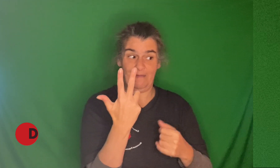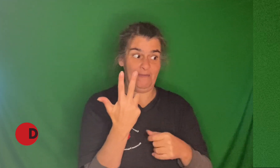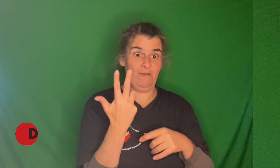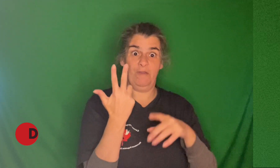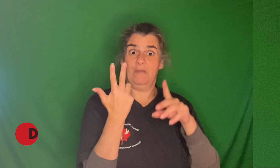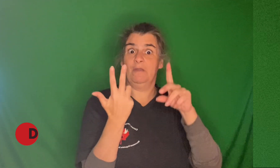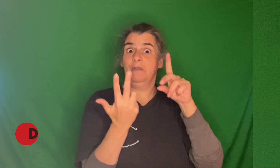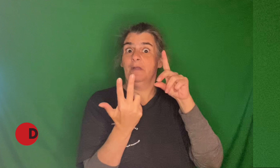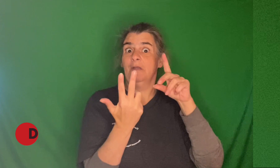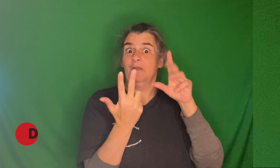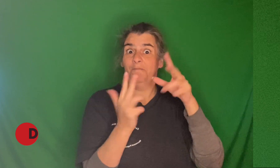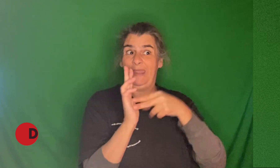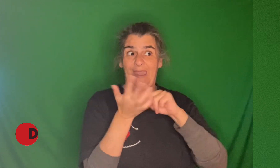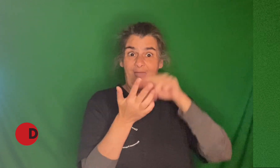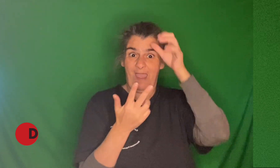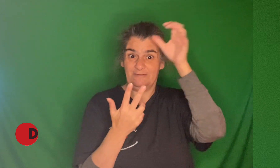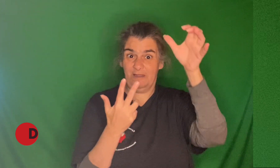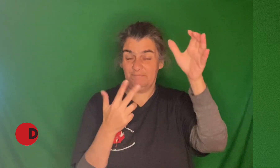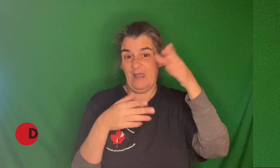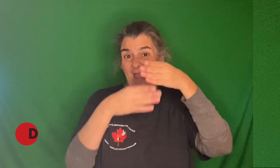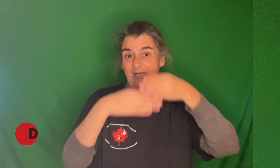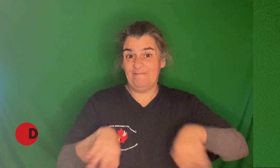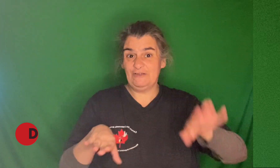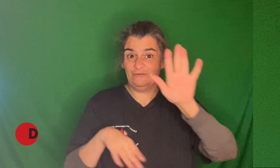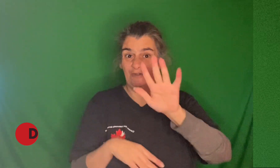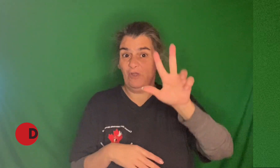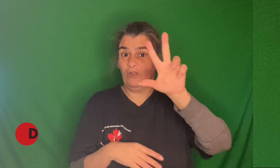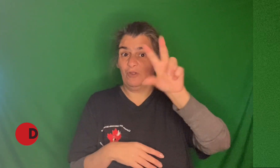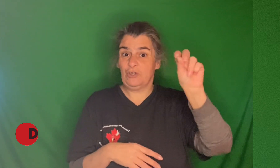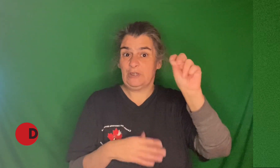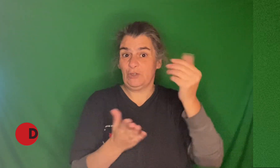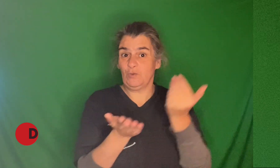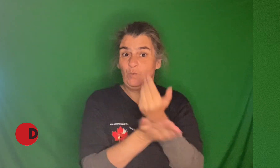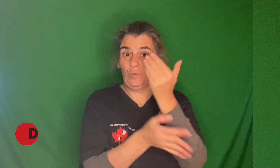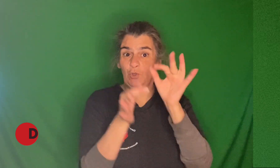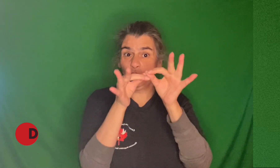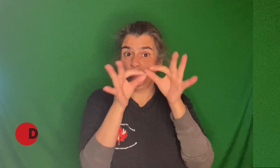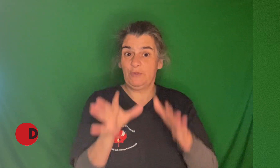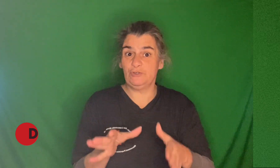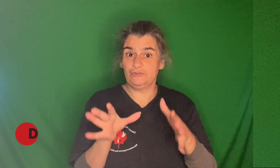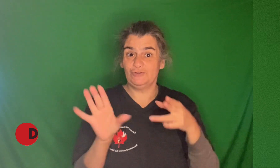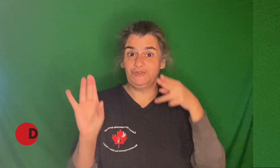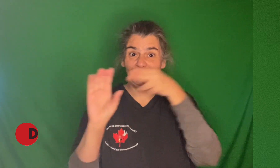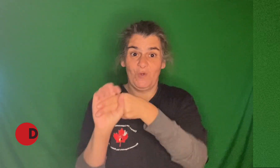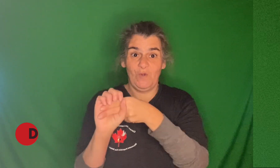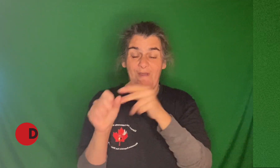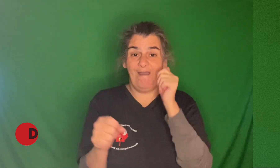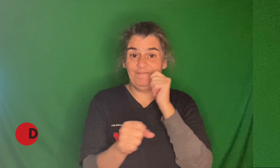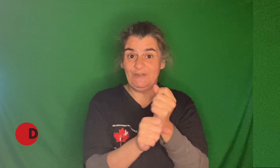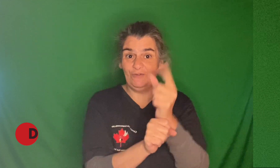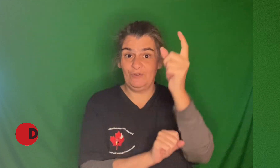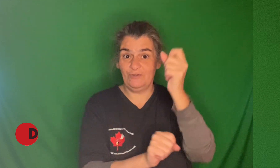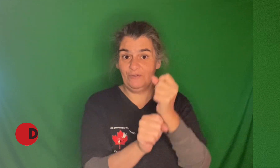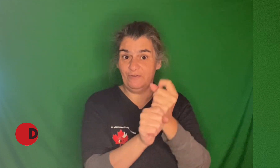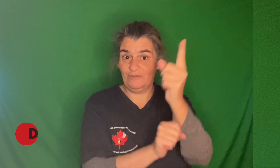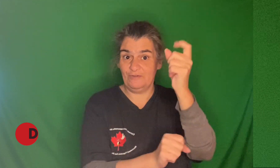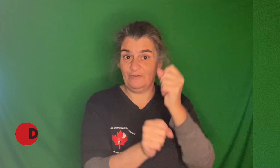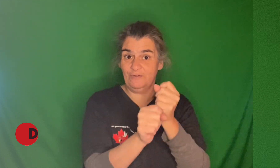join the workforce each year. But now with 3 interpreter